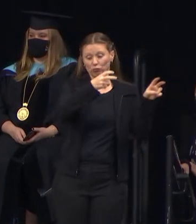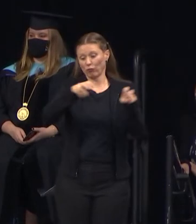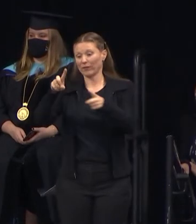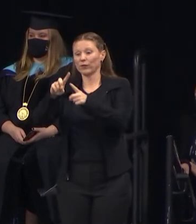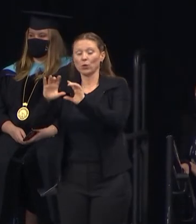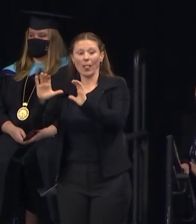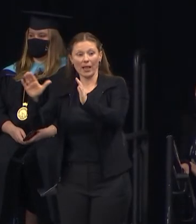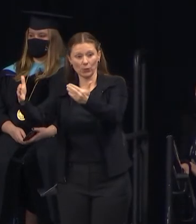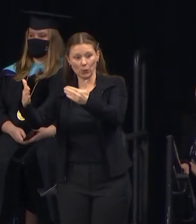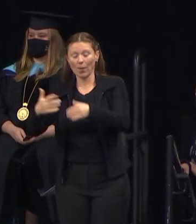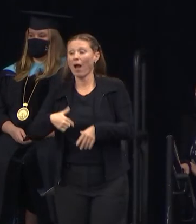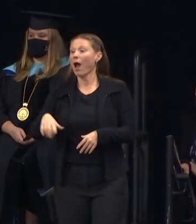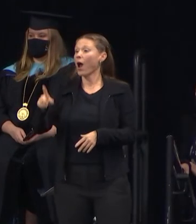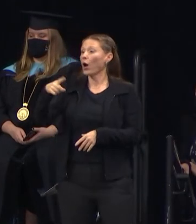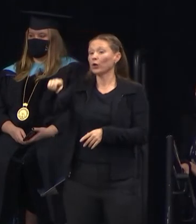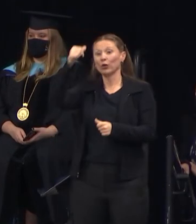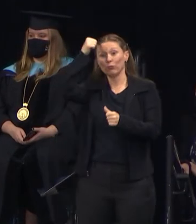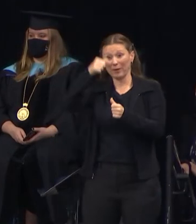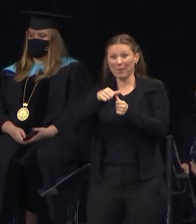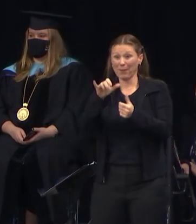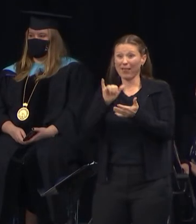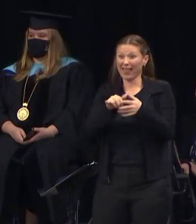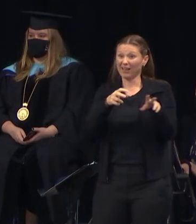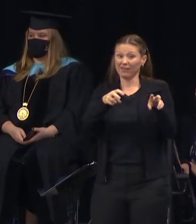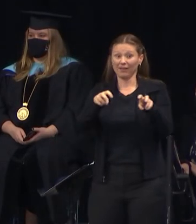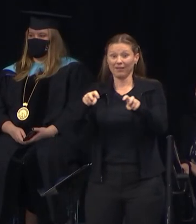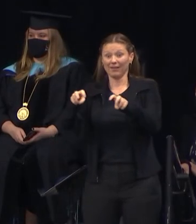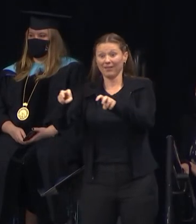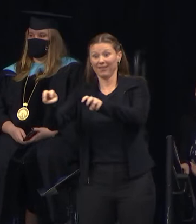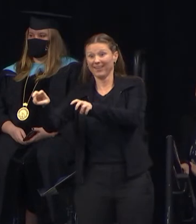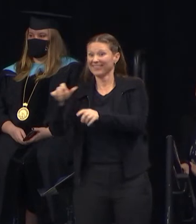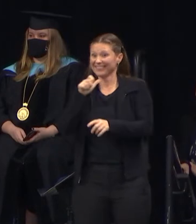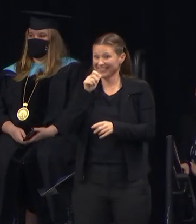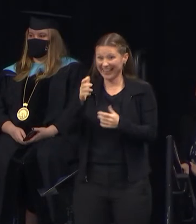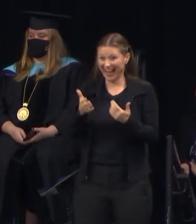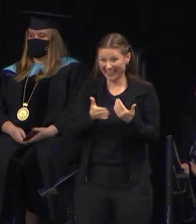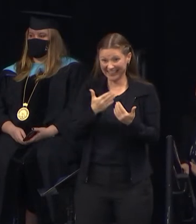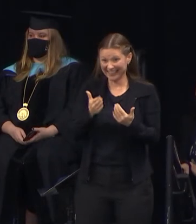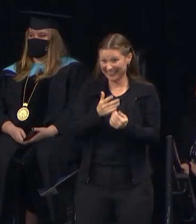And I'm sure you remember this transition was not always easy.